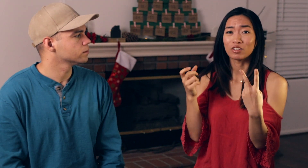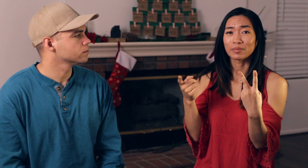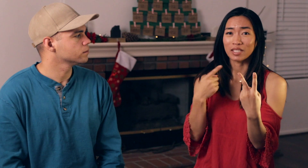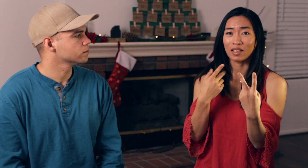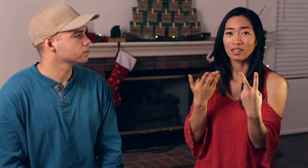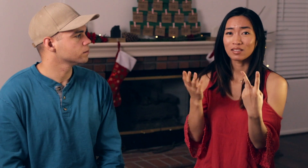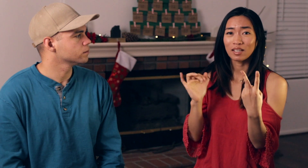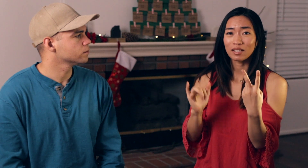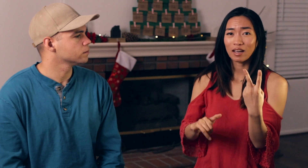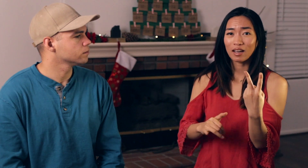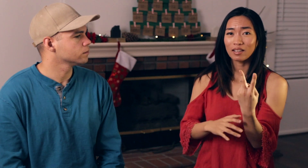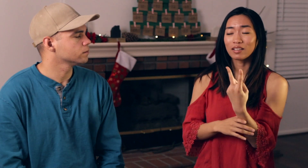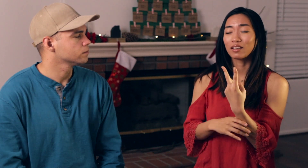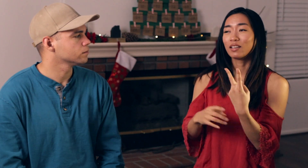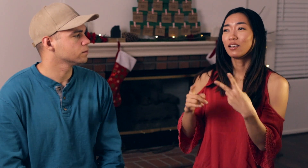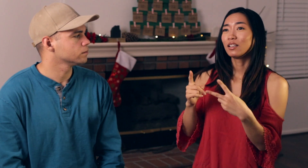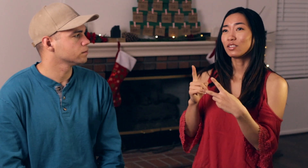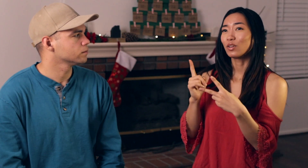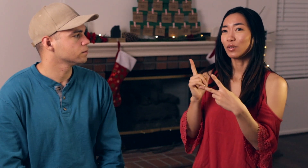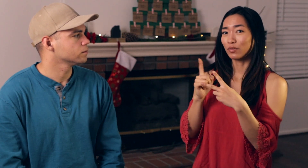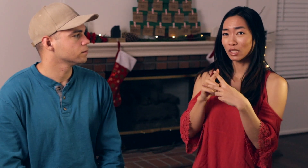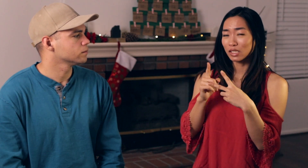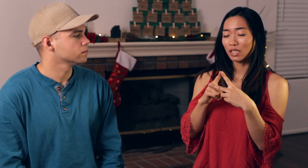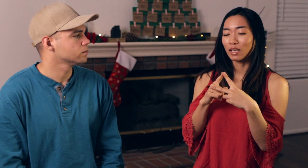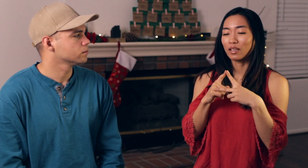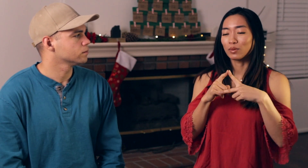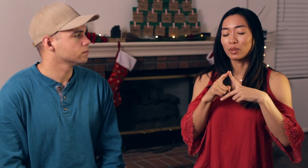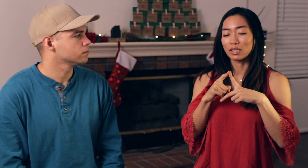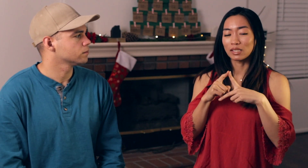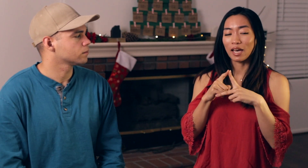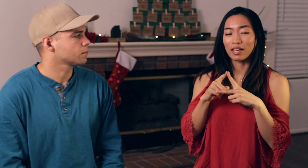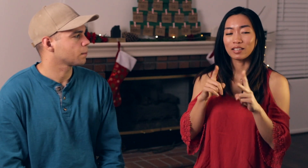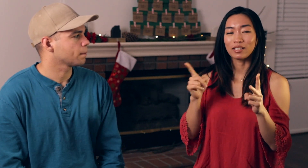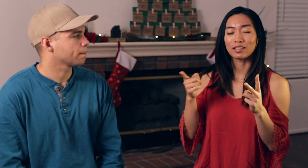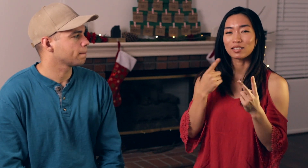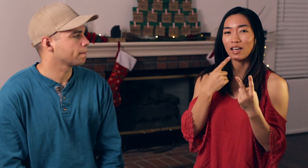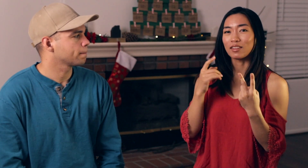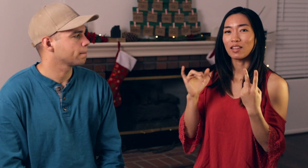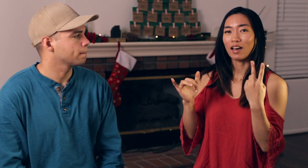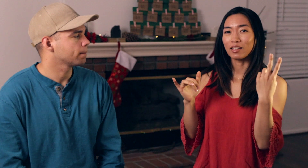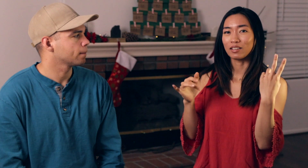hear him say things like that so the first thing was that he said that he